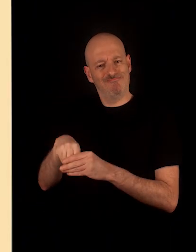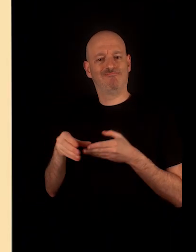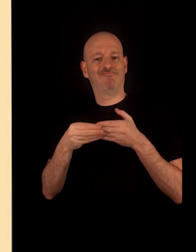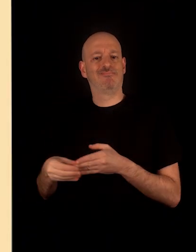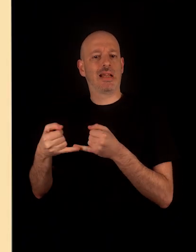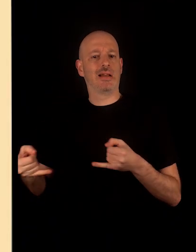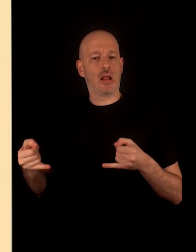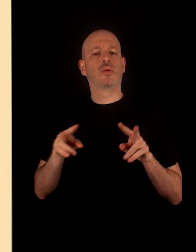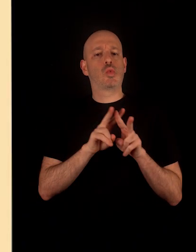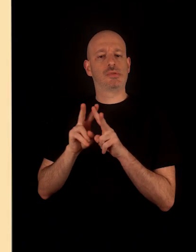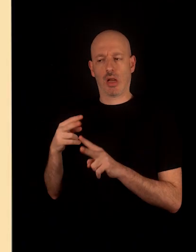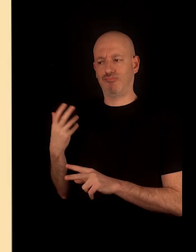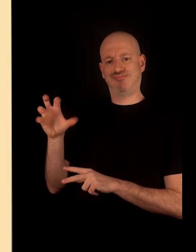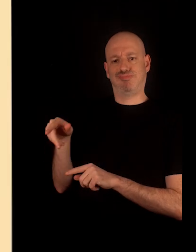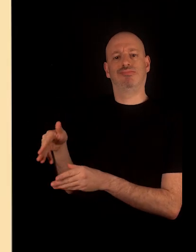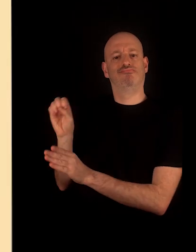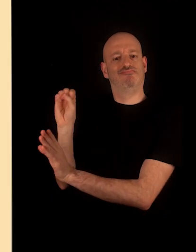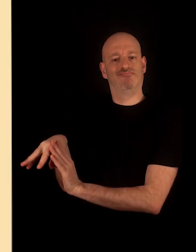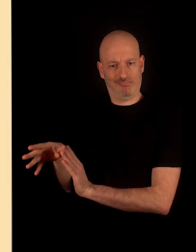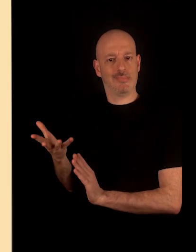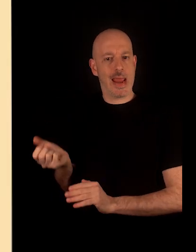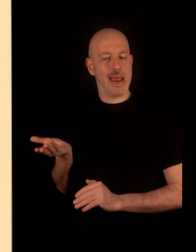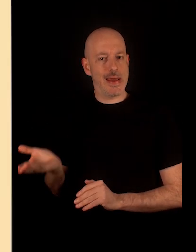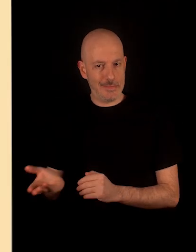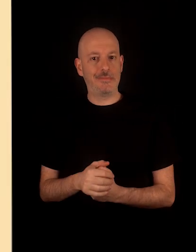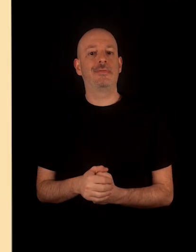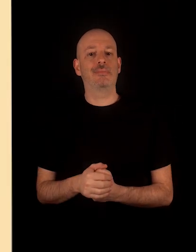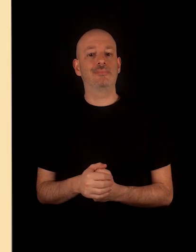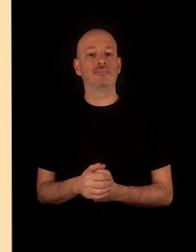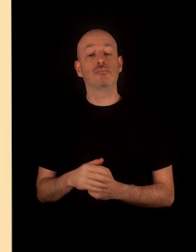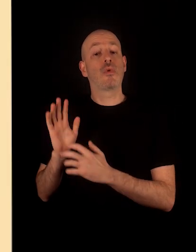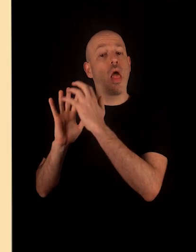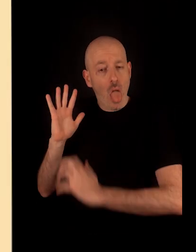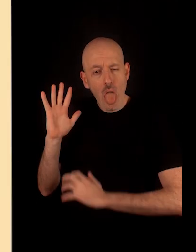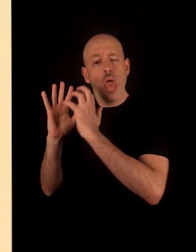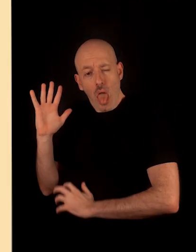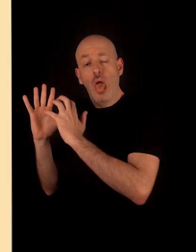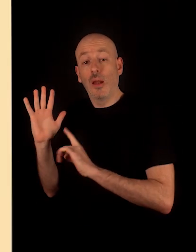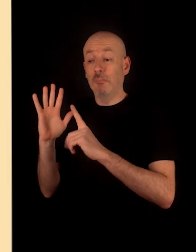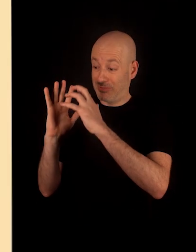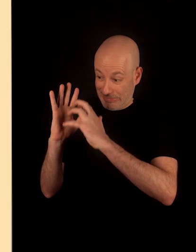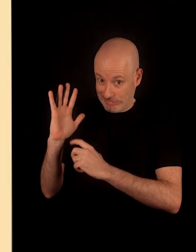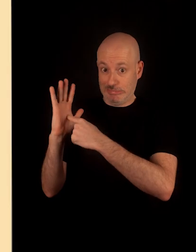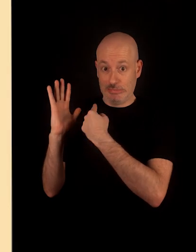which is open to artists and cultural professionals (individuals or groups). And this is already running.